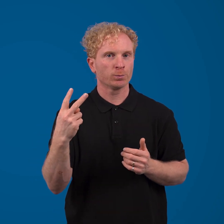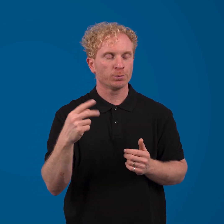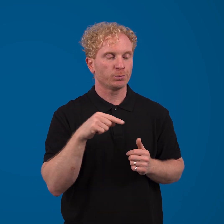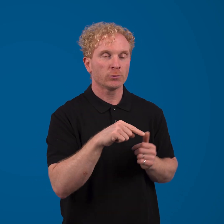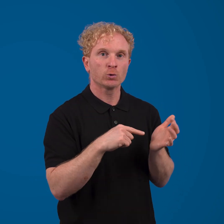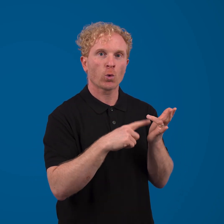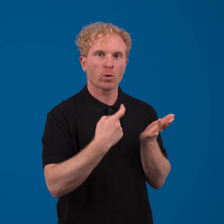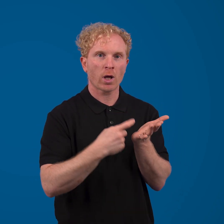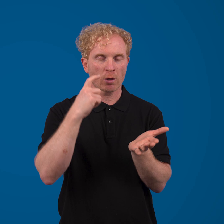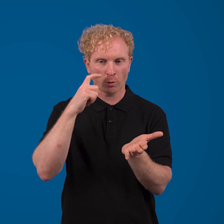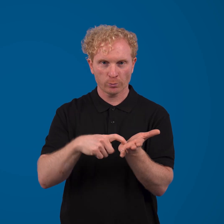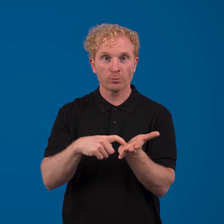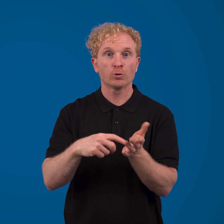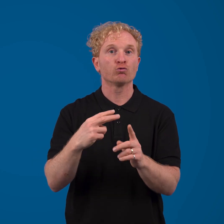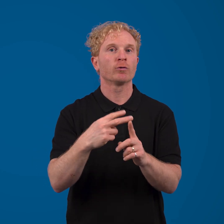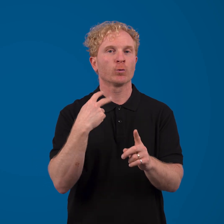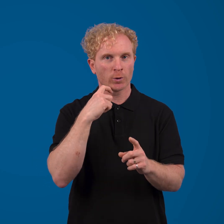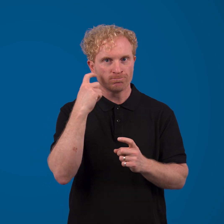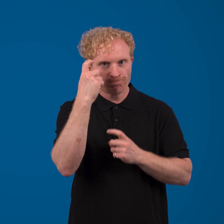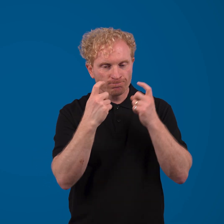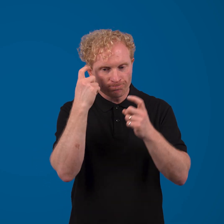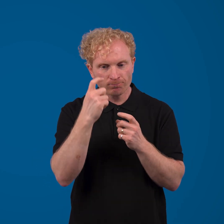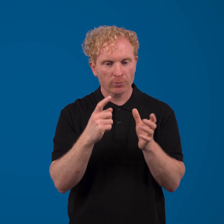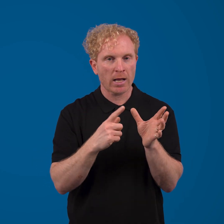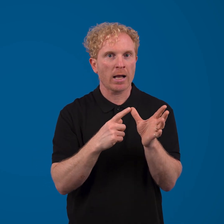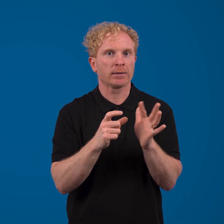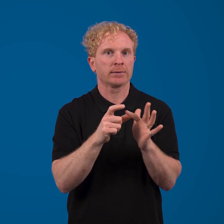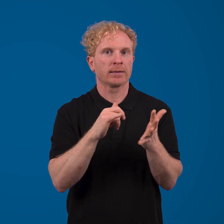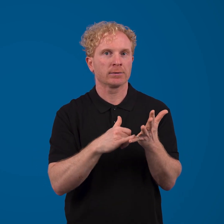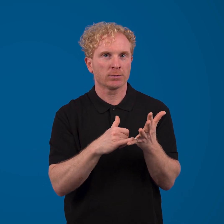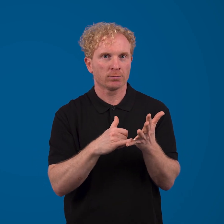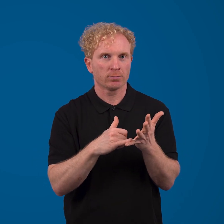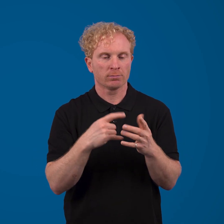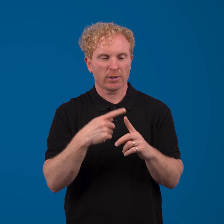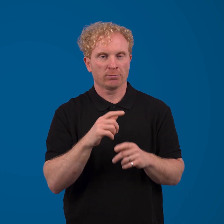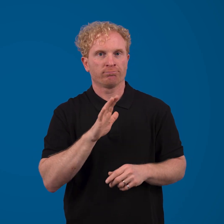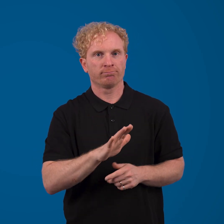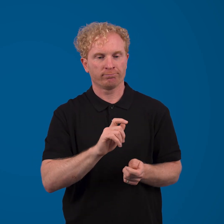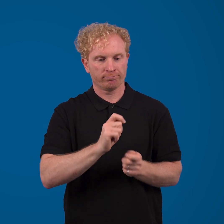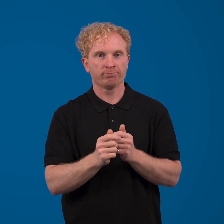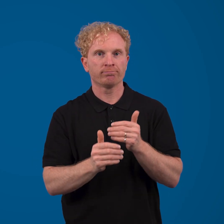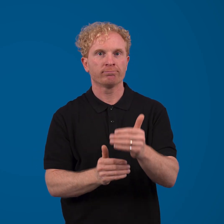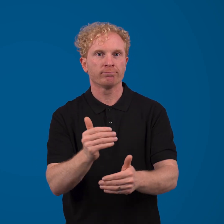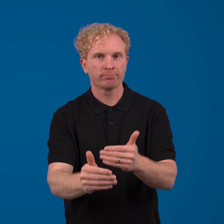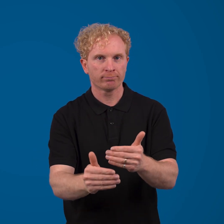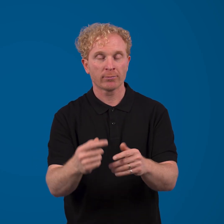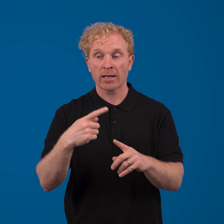The Terms of Reference acknowledges the Review will consider ADS and its implementation mechanisms